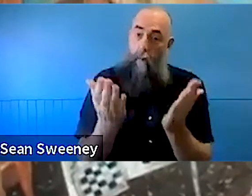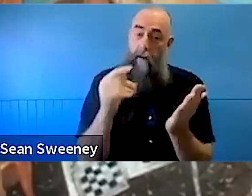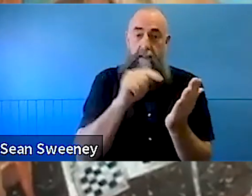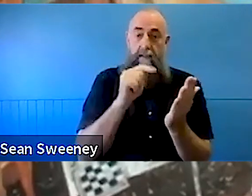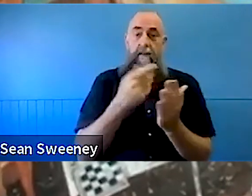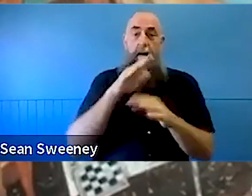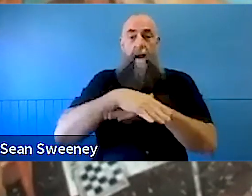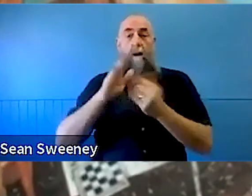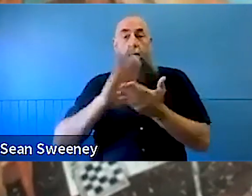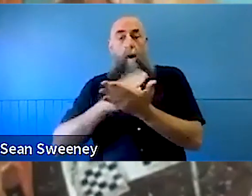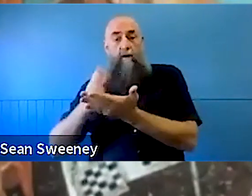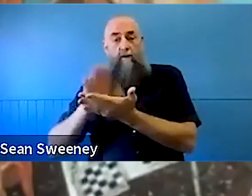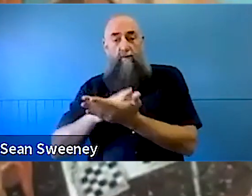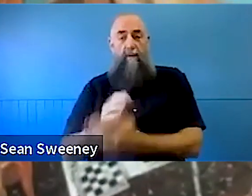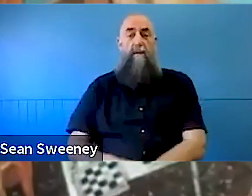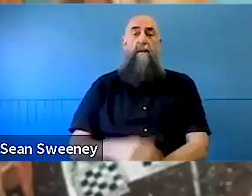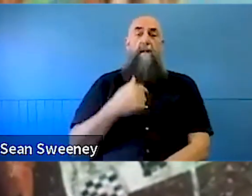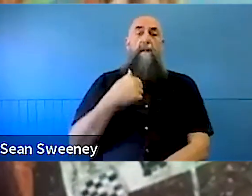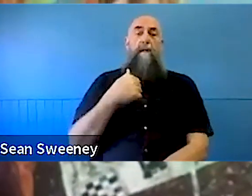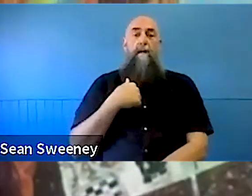I am a literary poet.